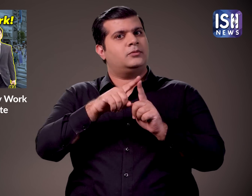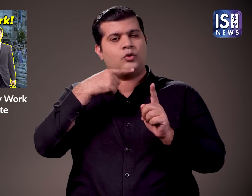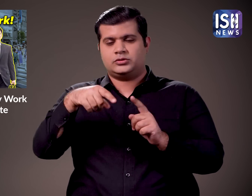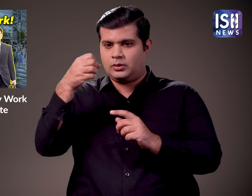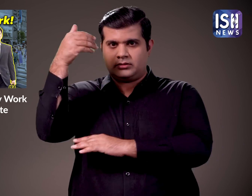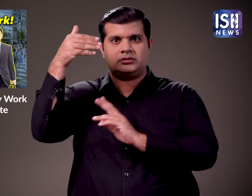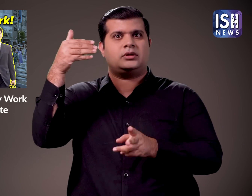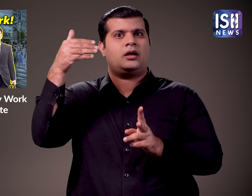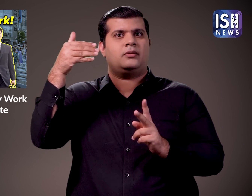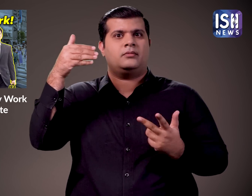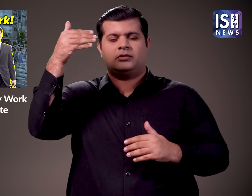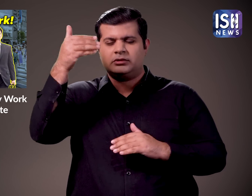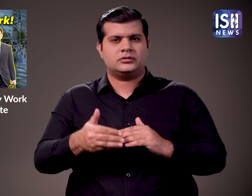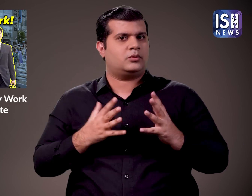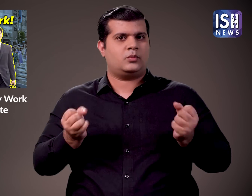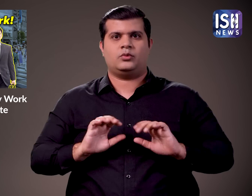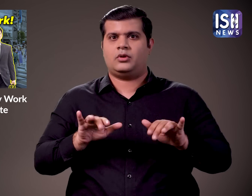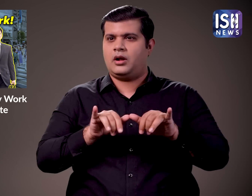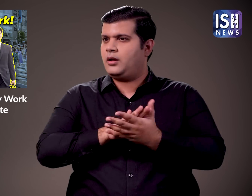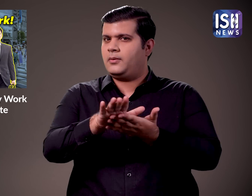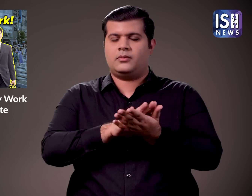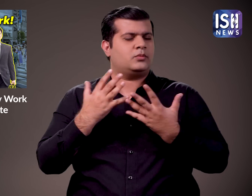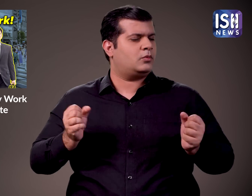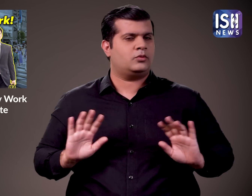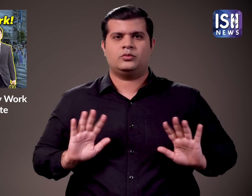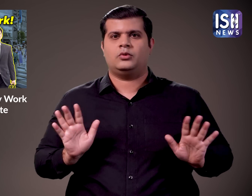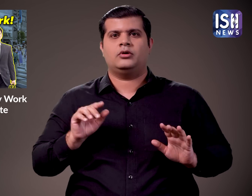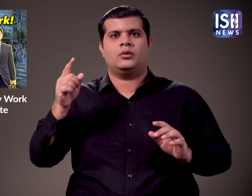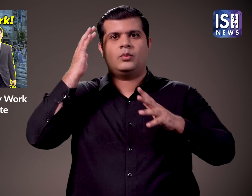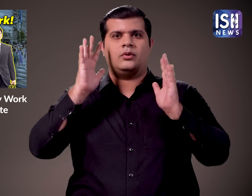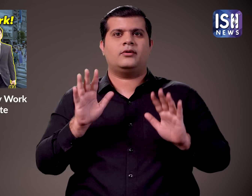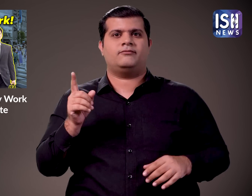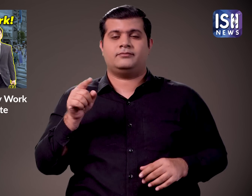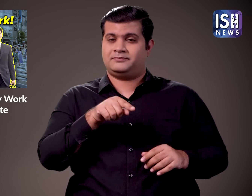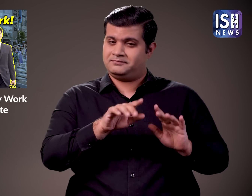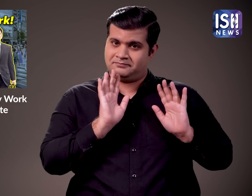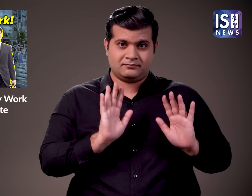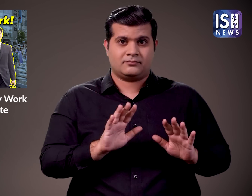They don’t want the economy to fall or the country to be deserted.